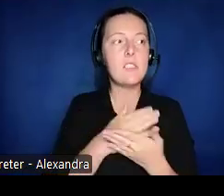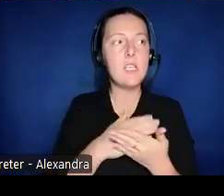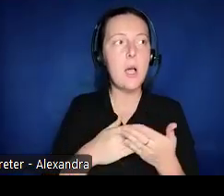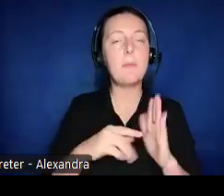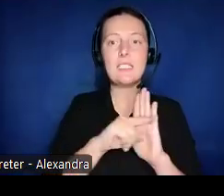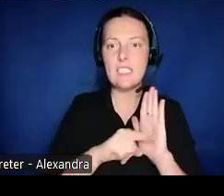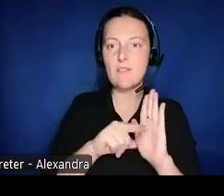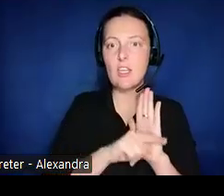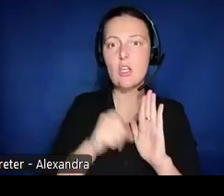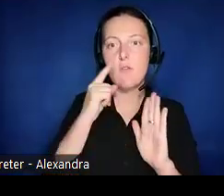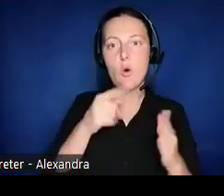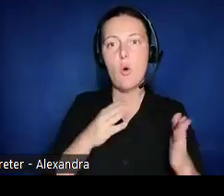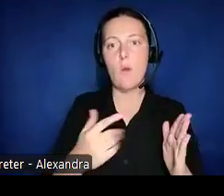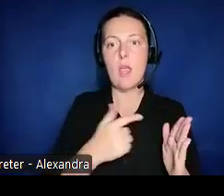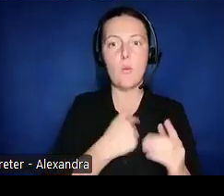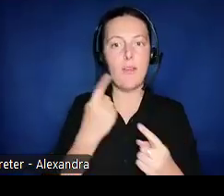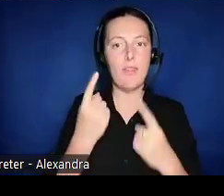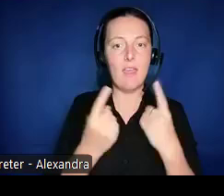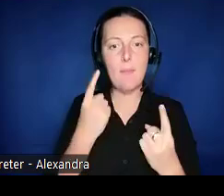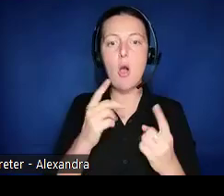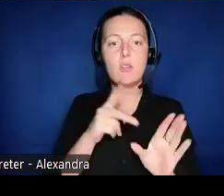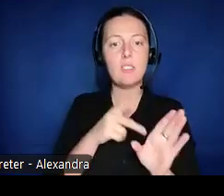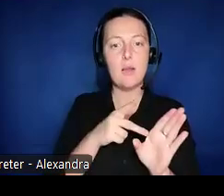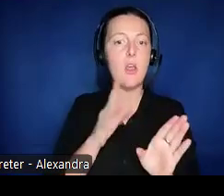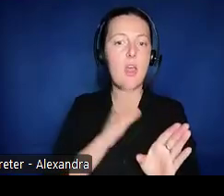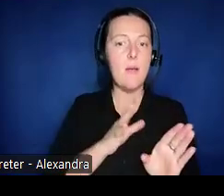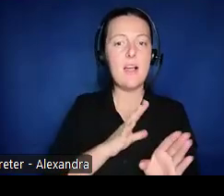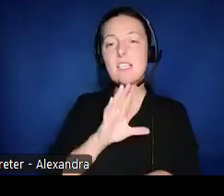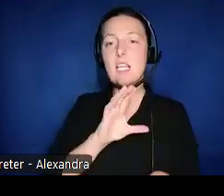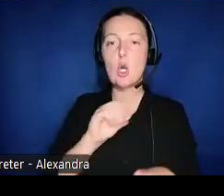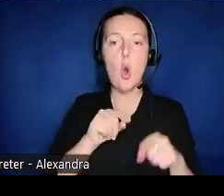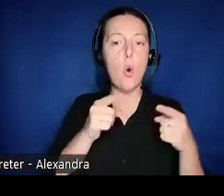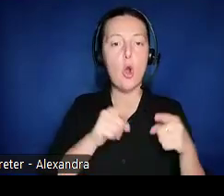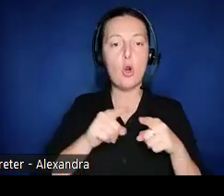the past as just the co-occurrence of disorder, it's also the founding feature that made this